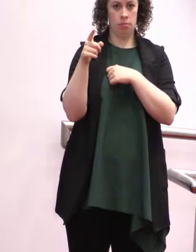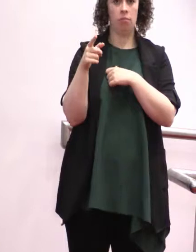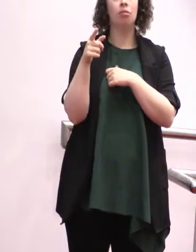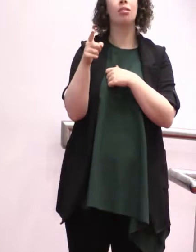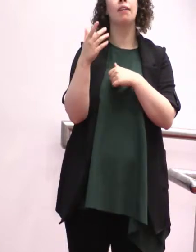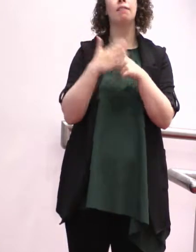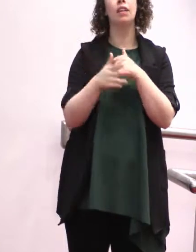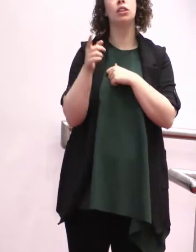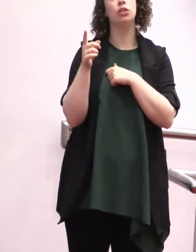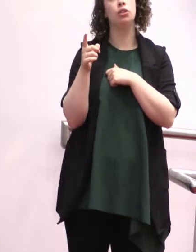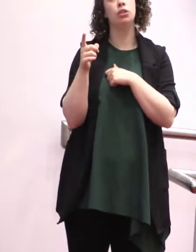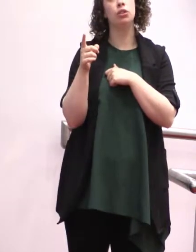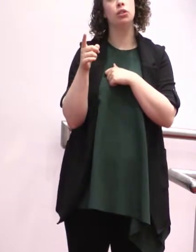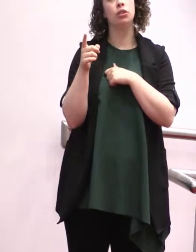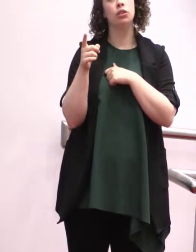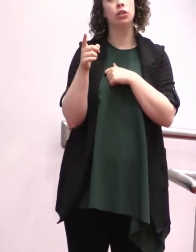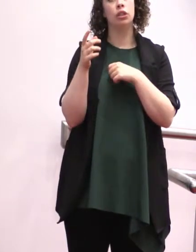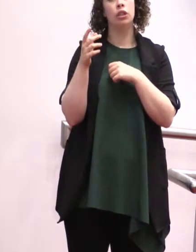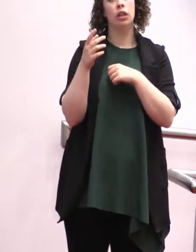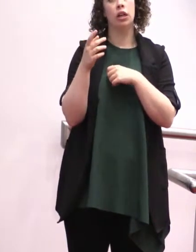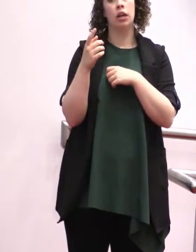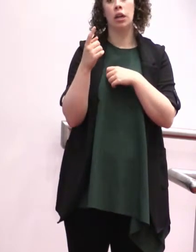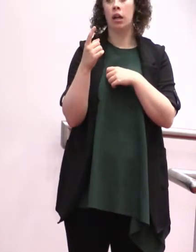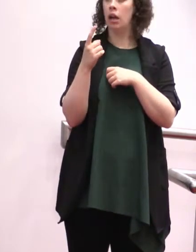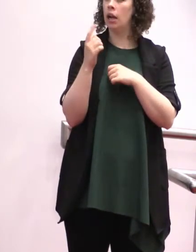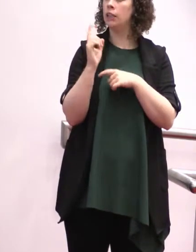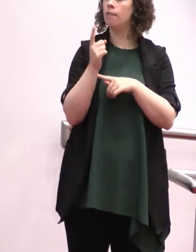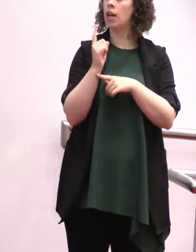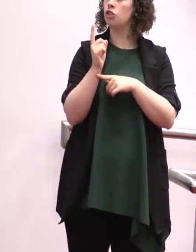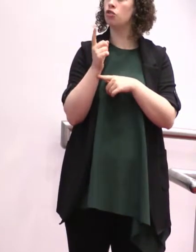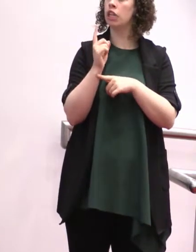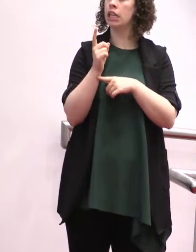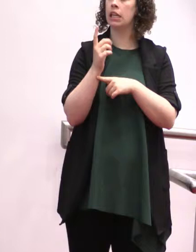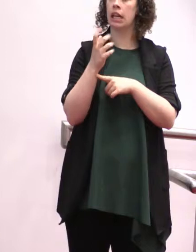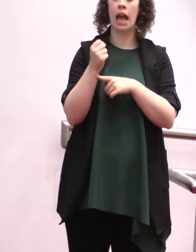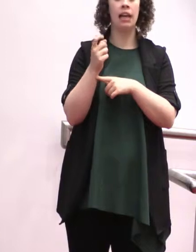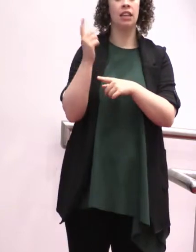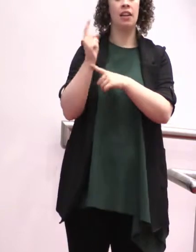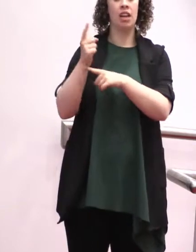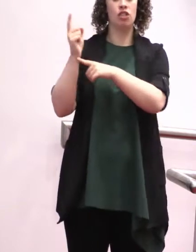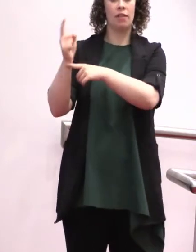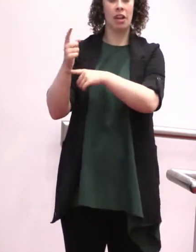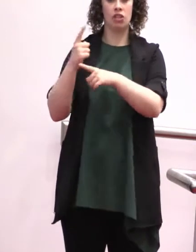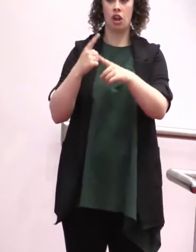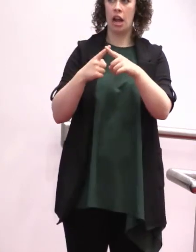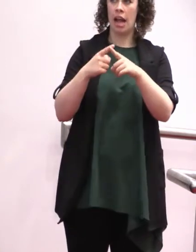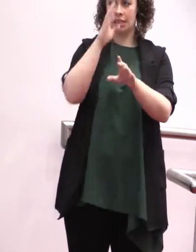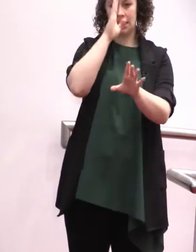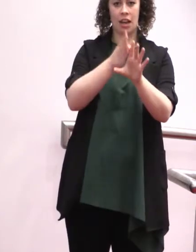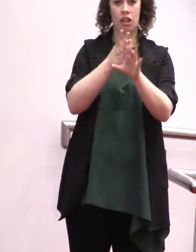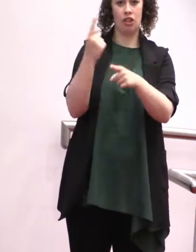judge and psychologist.